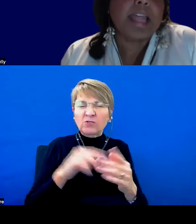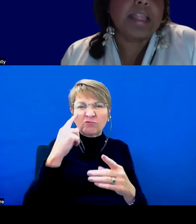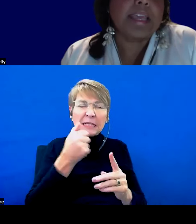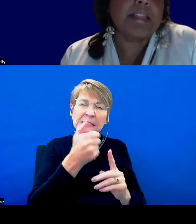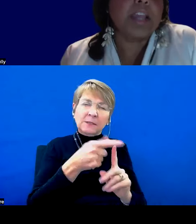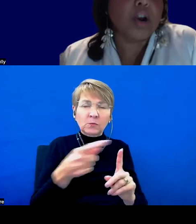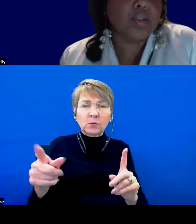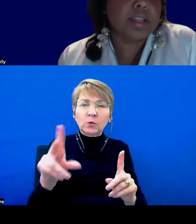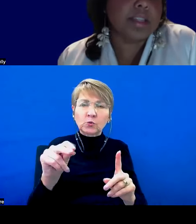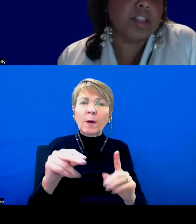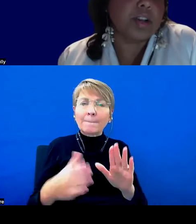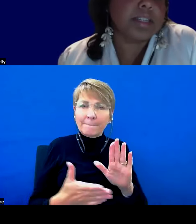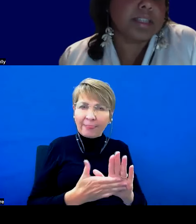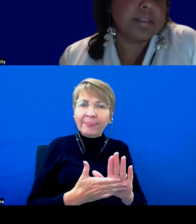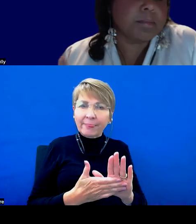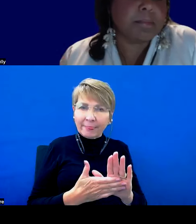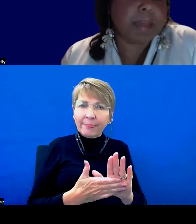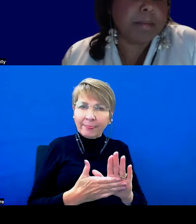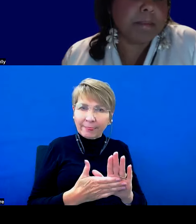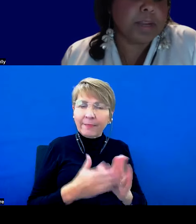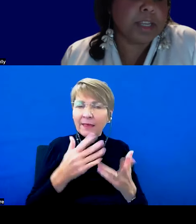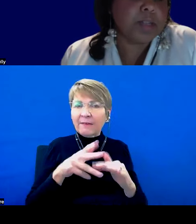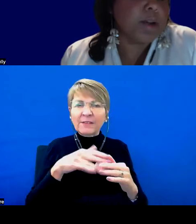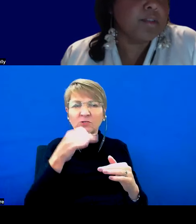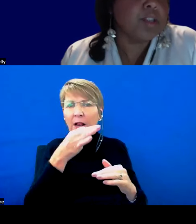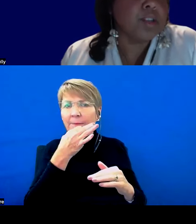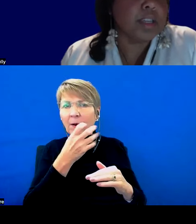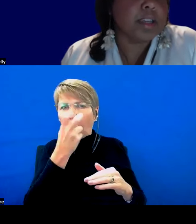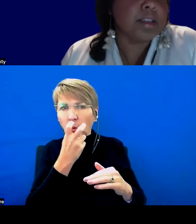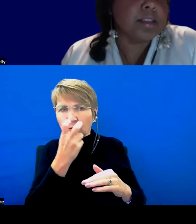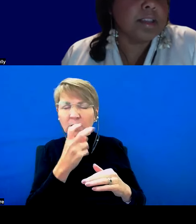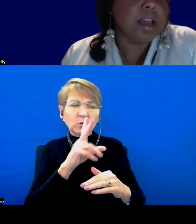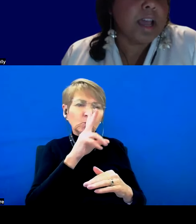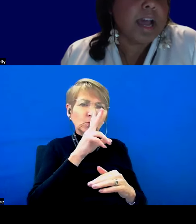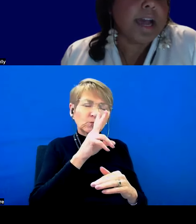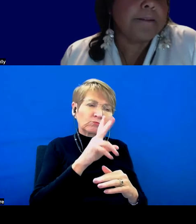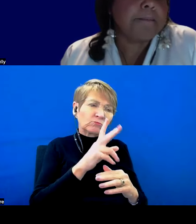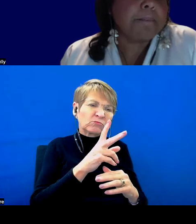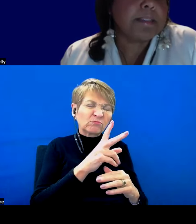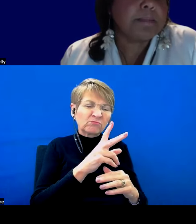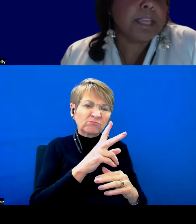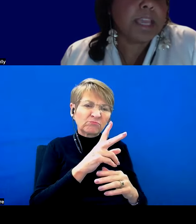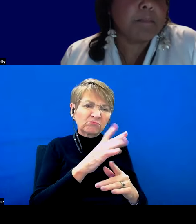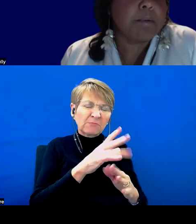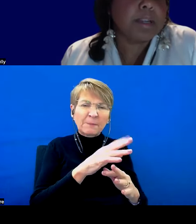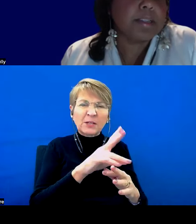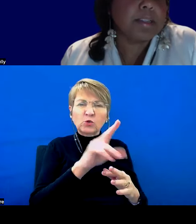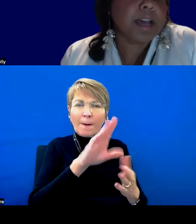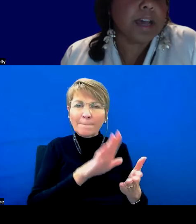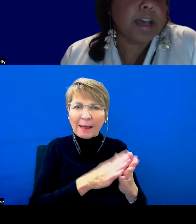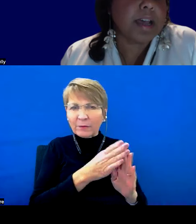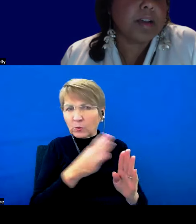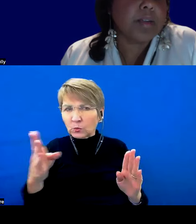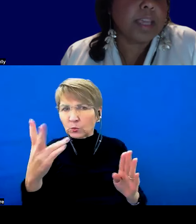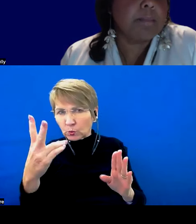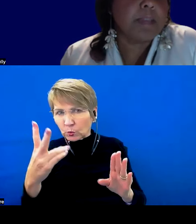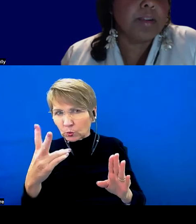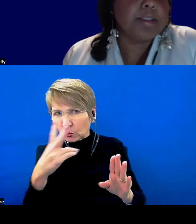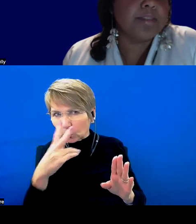then the older the child is, maybe between 12 to 2 years. But some key points or key periods for